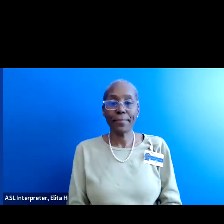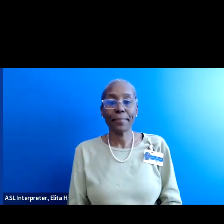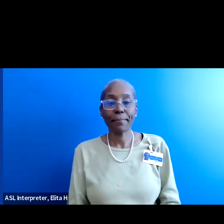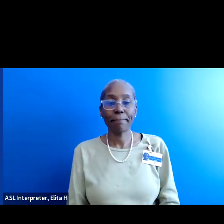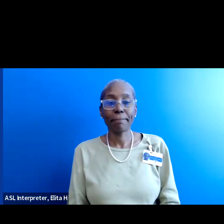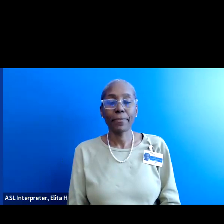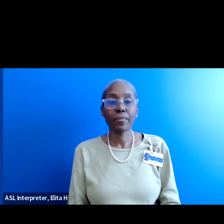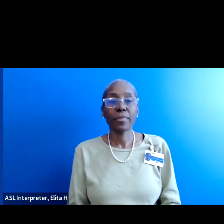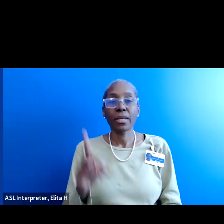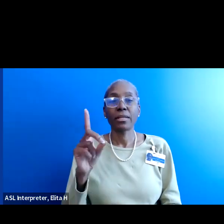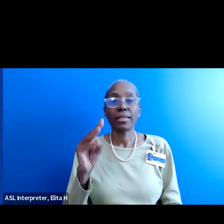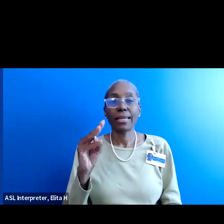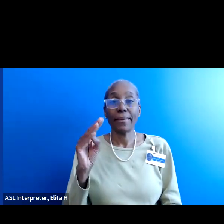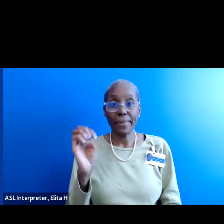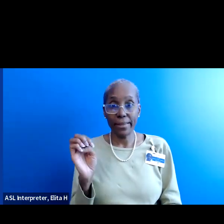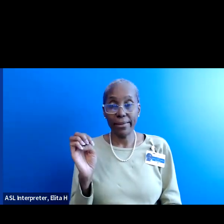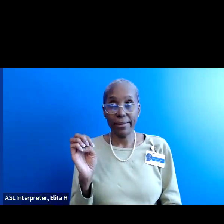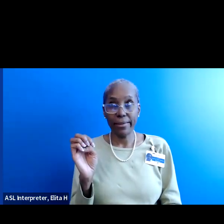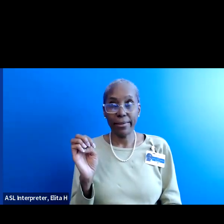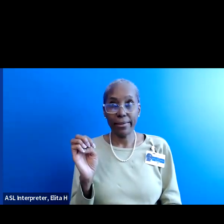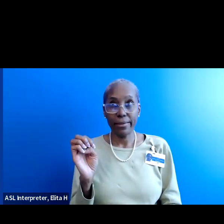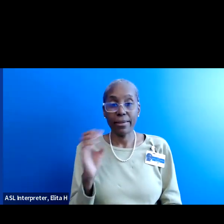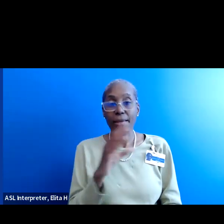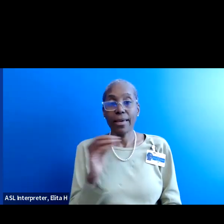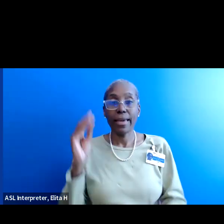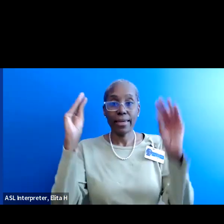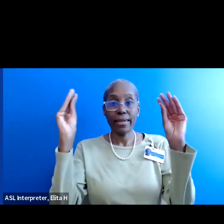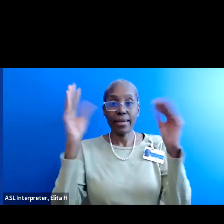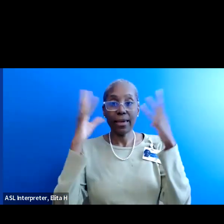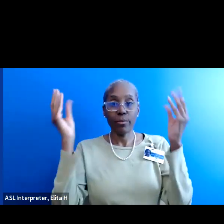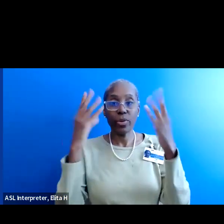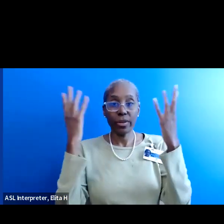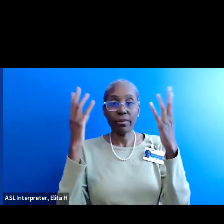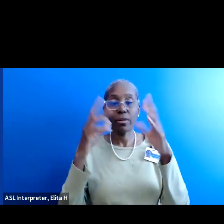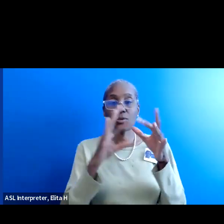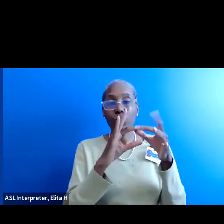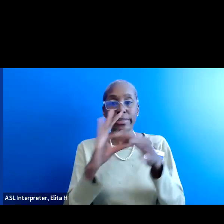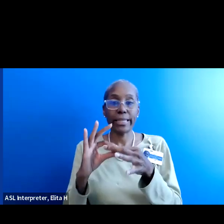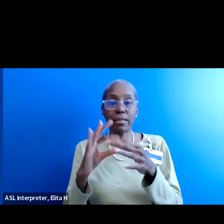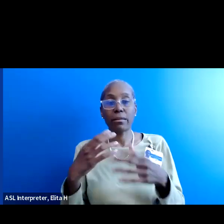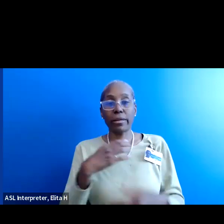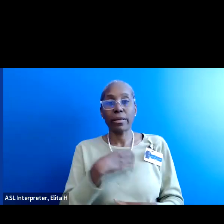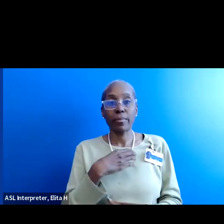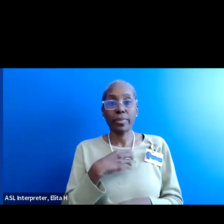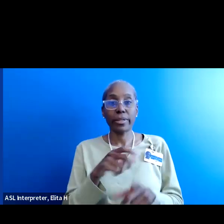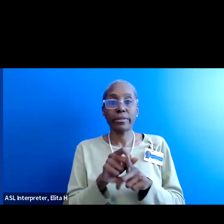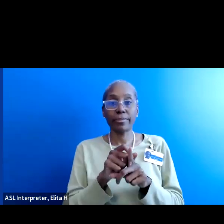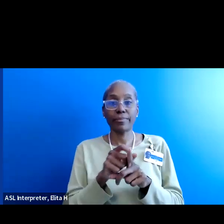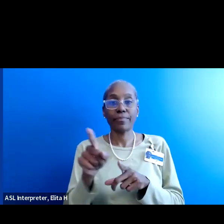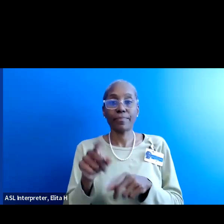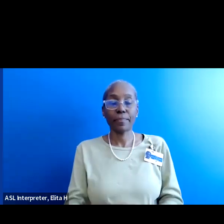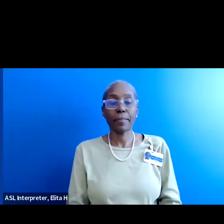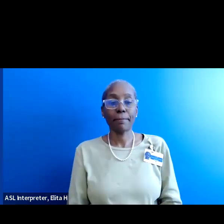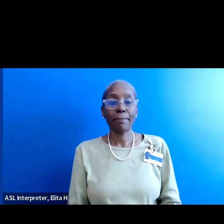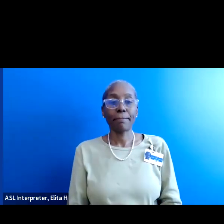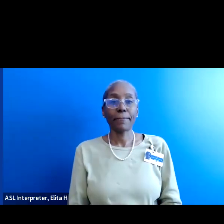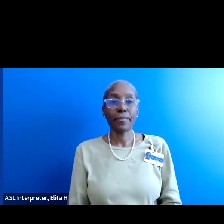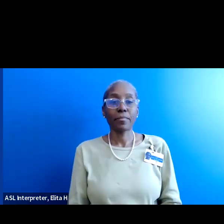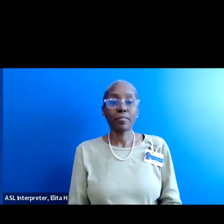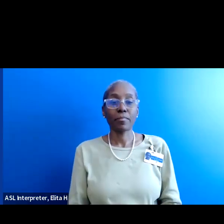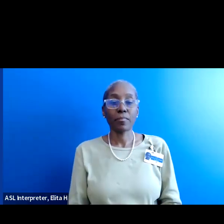So DME and ambulance-related complaints, I would visit this